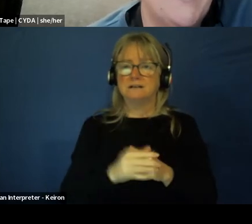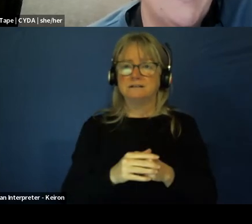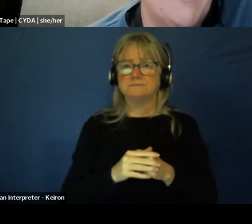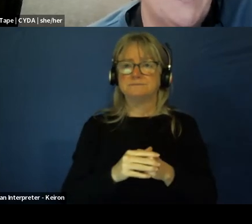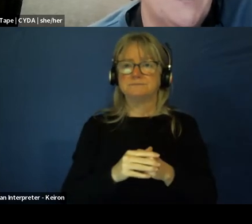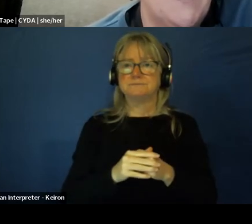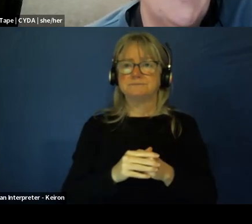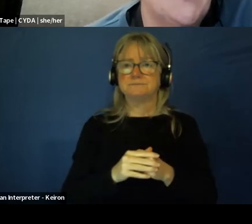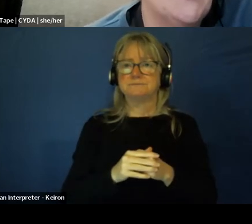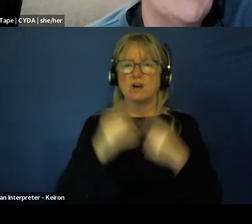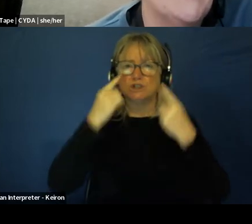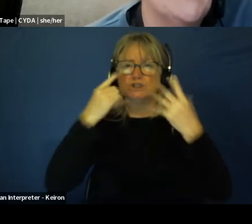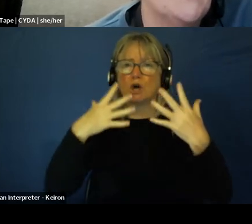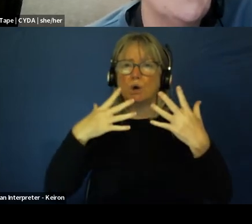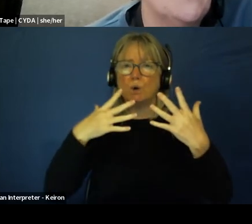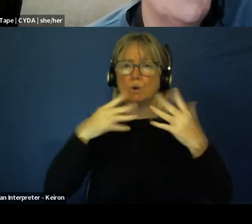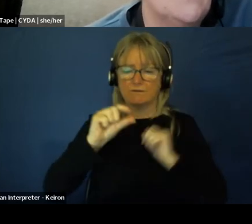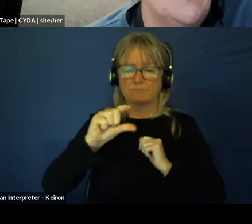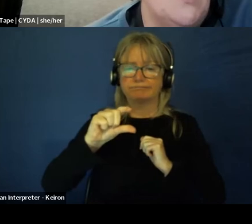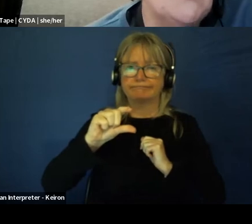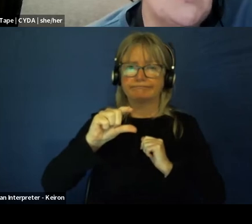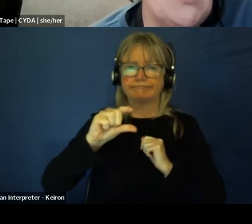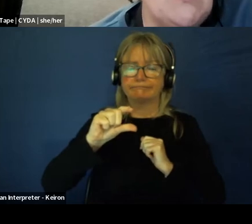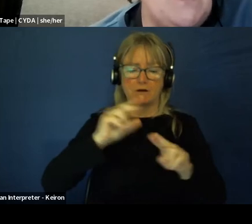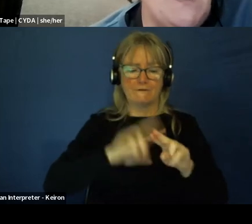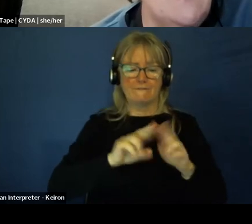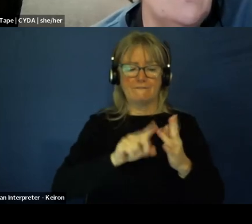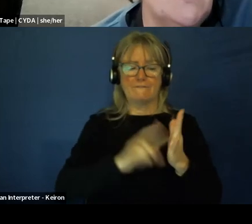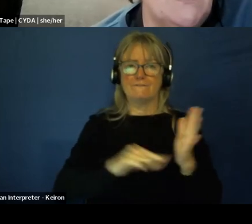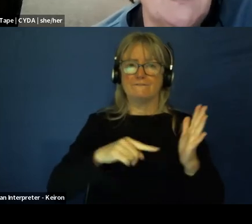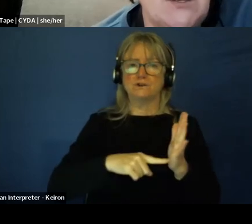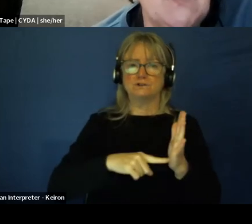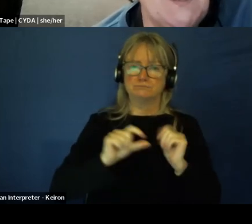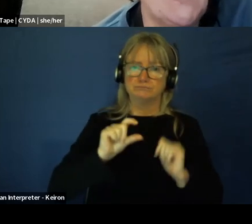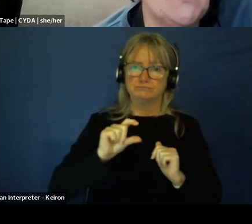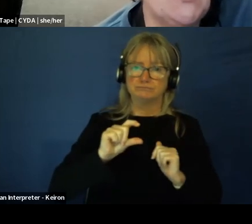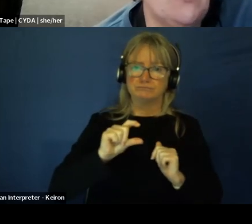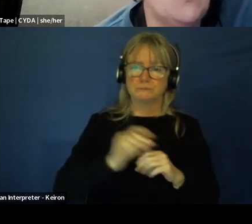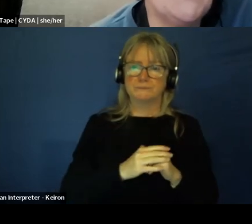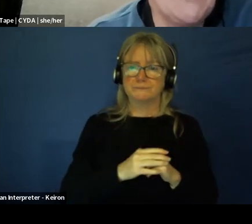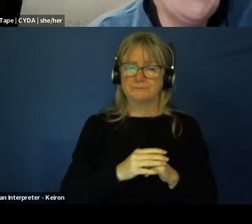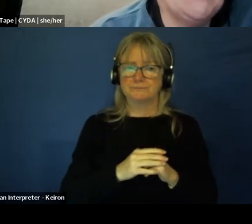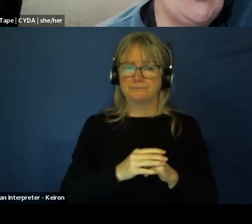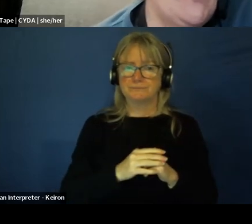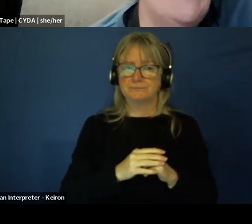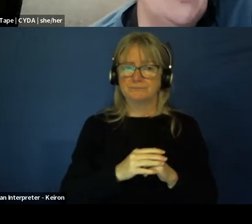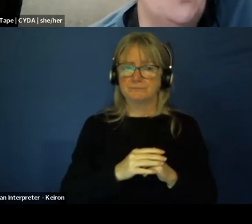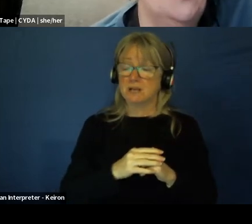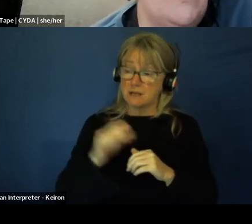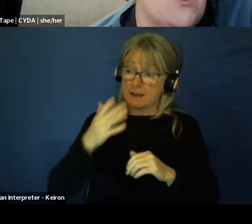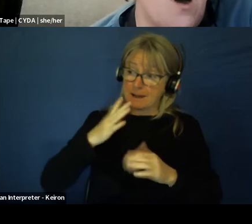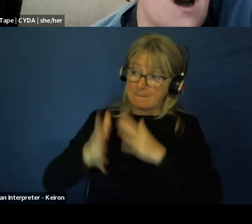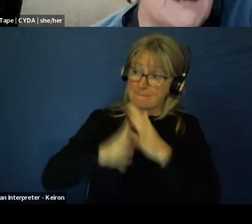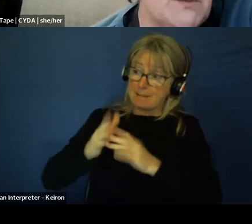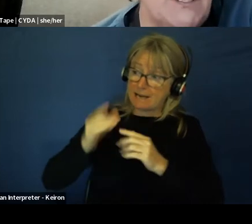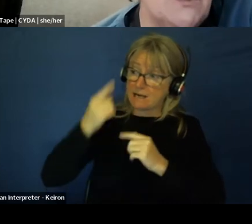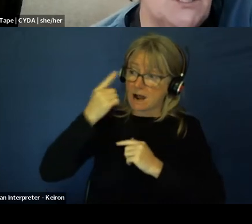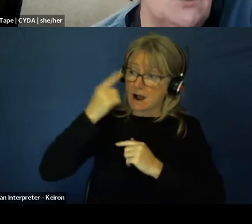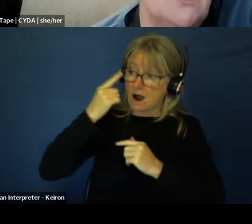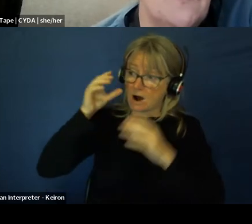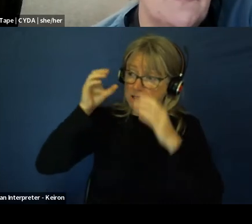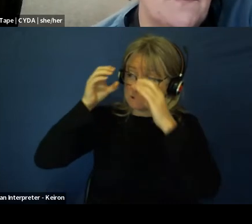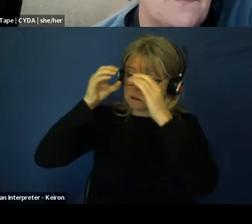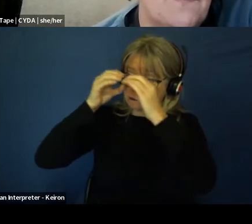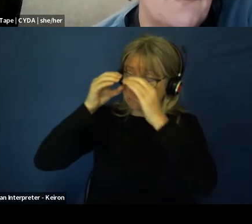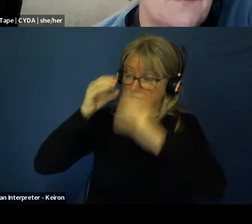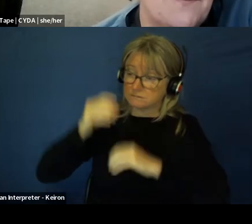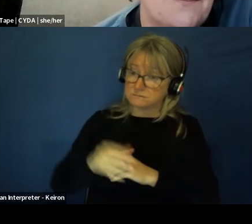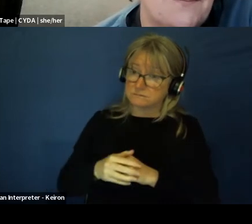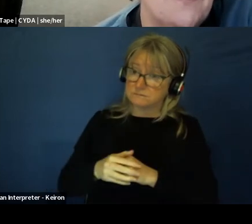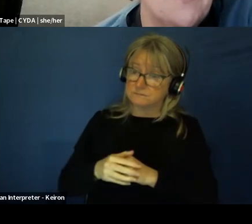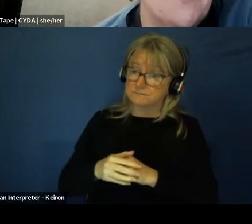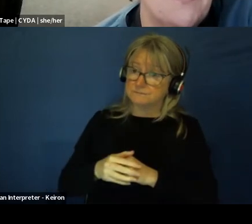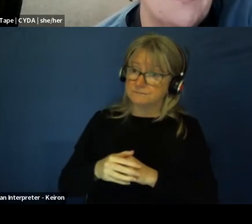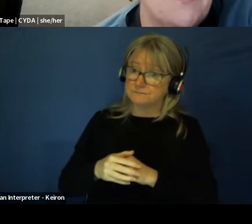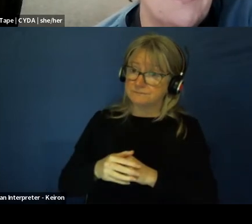I'll hold it up just to show you is all these big letters and those big numbers Jeremy was that because you were having a problem with your eyes when you were little.